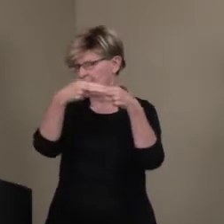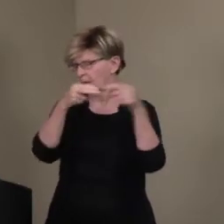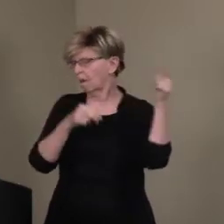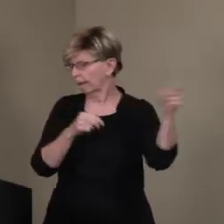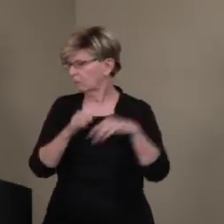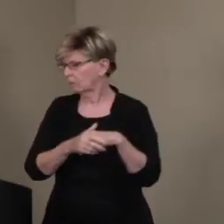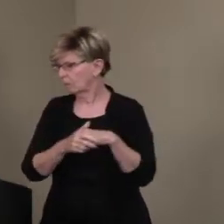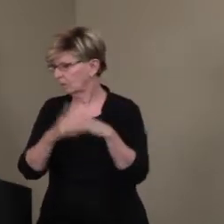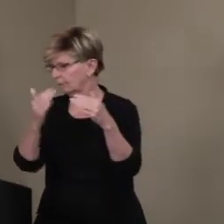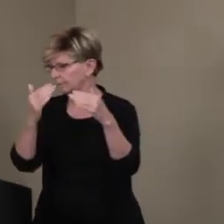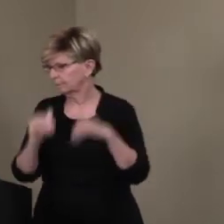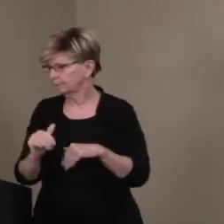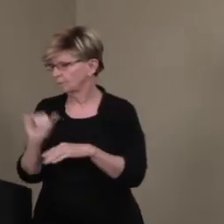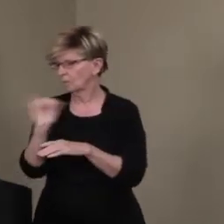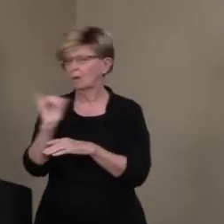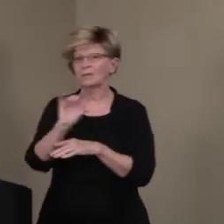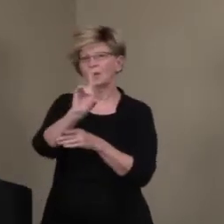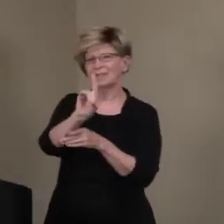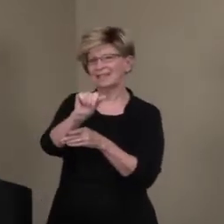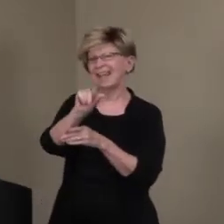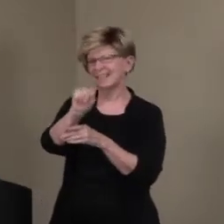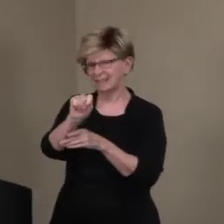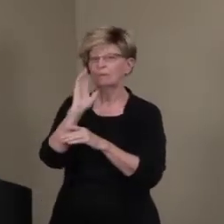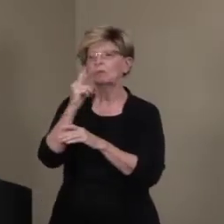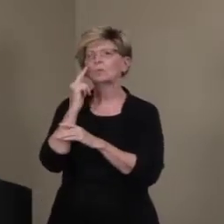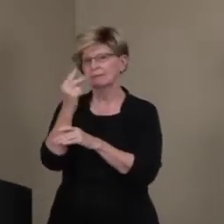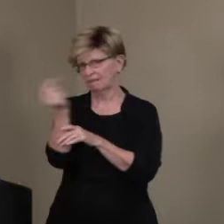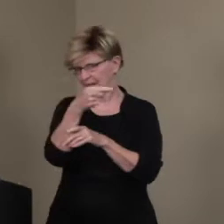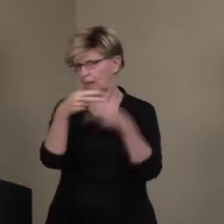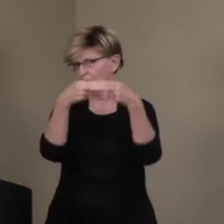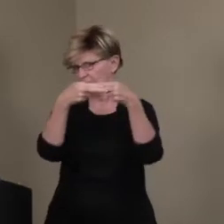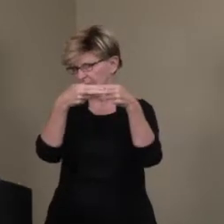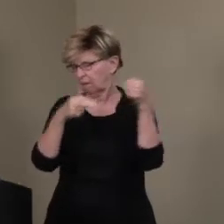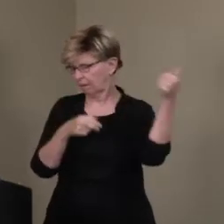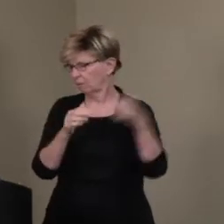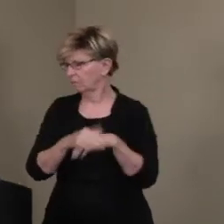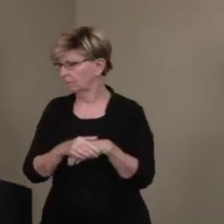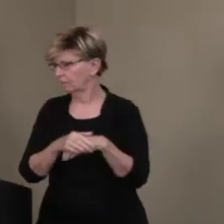can see on the slide there it's going sis you'll also see some of the other